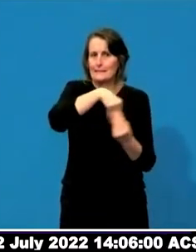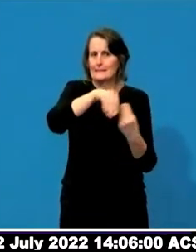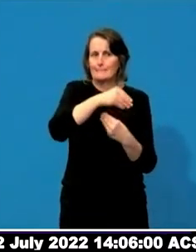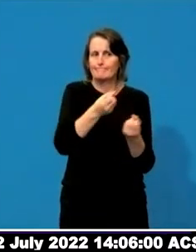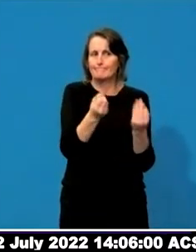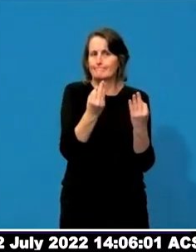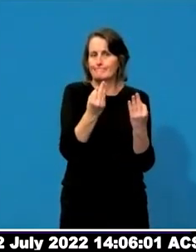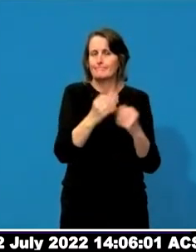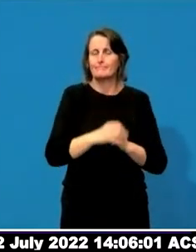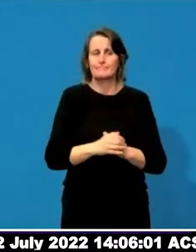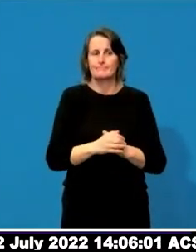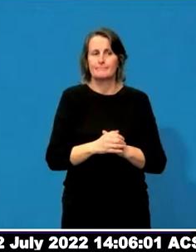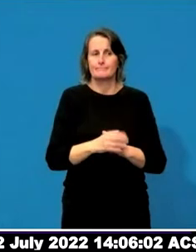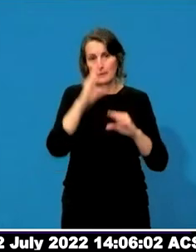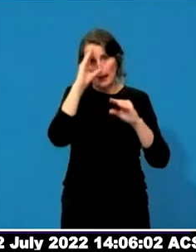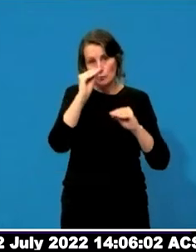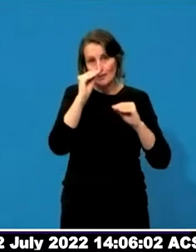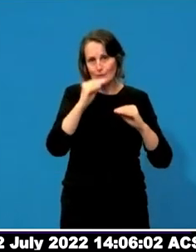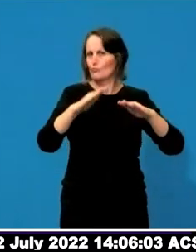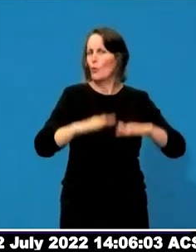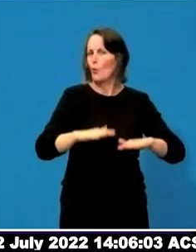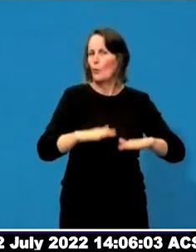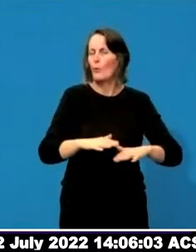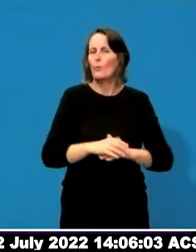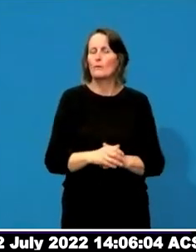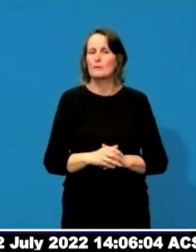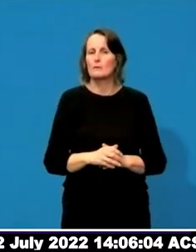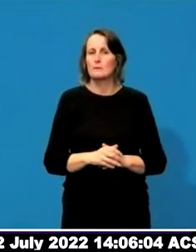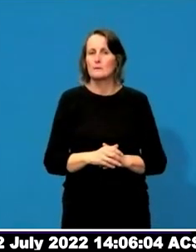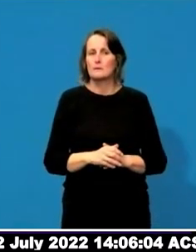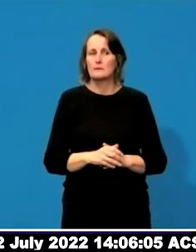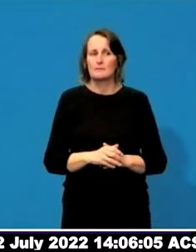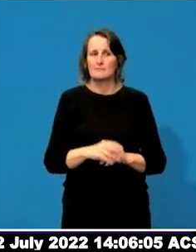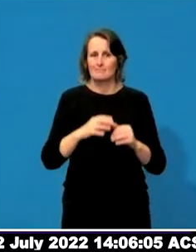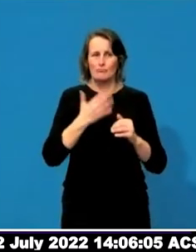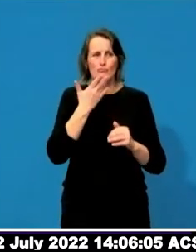low educational attainment, cost of living; all of those factors.